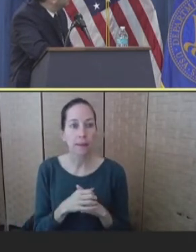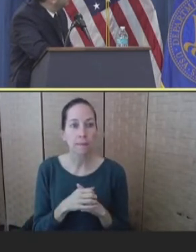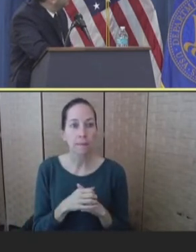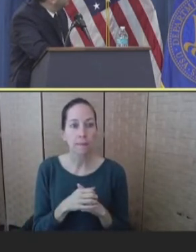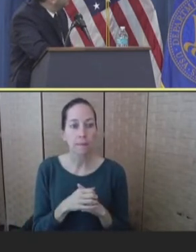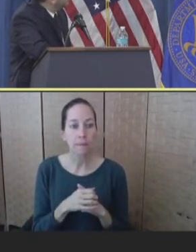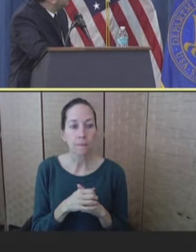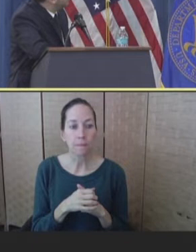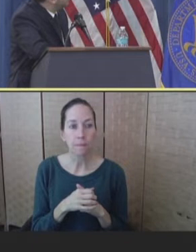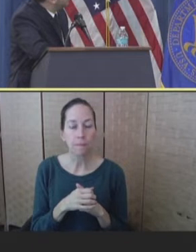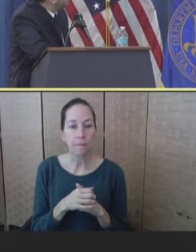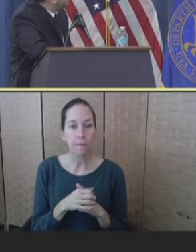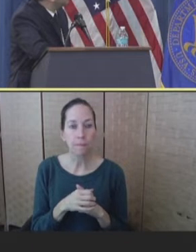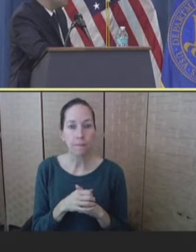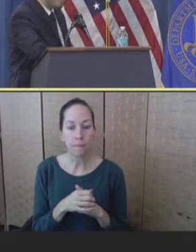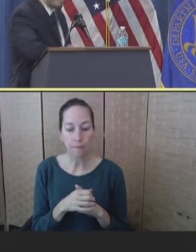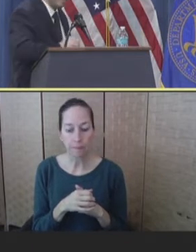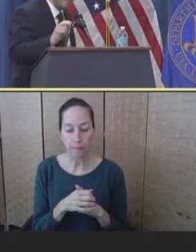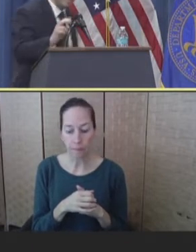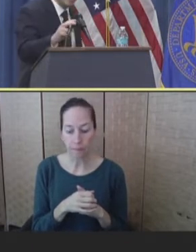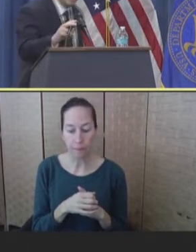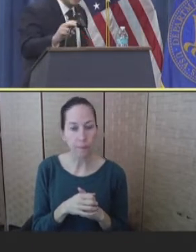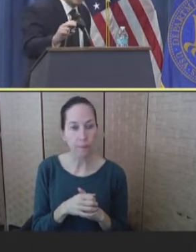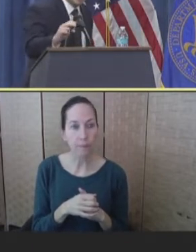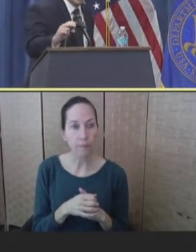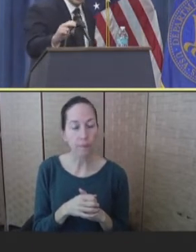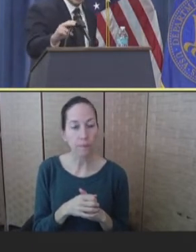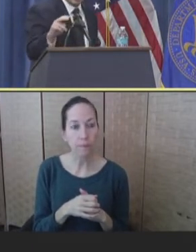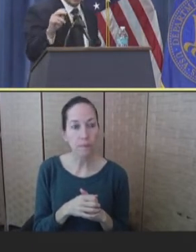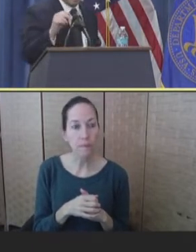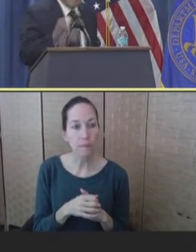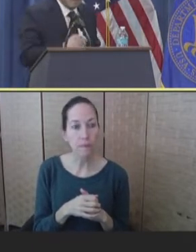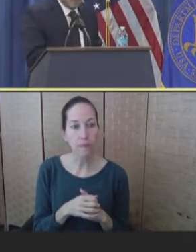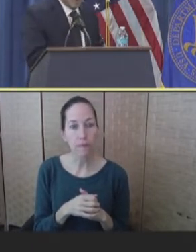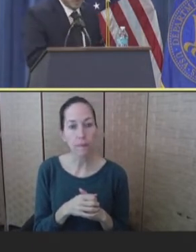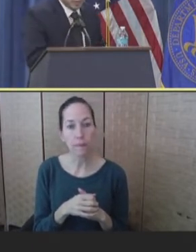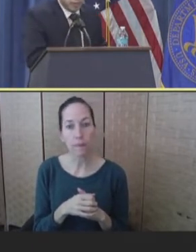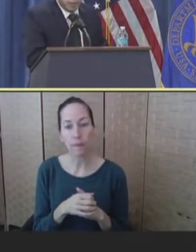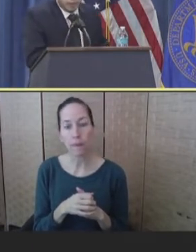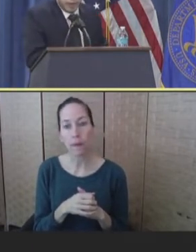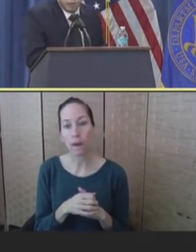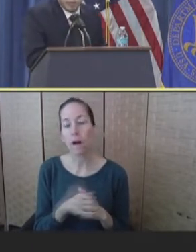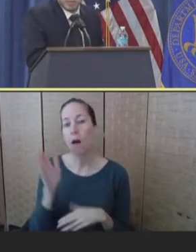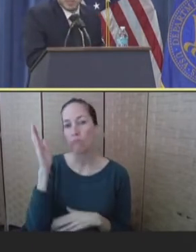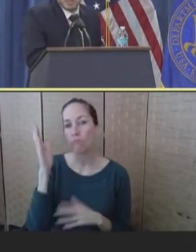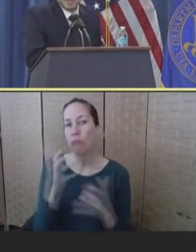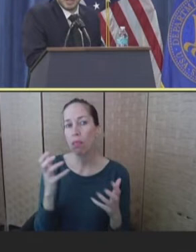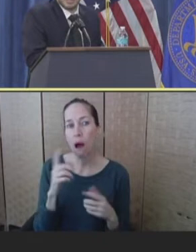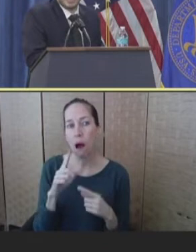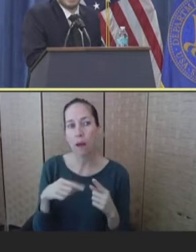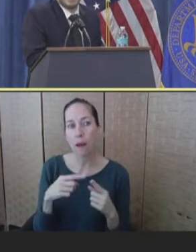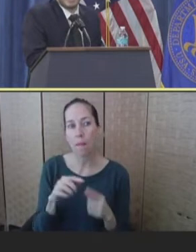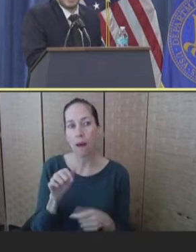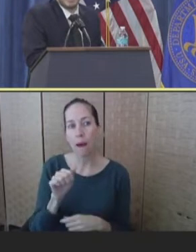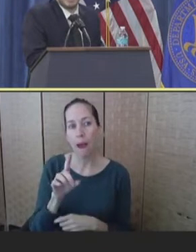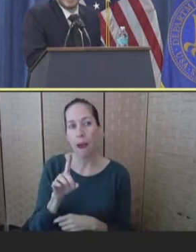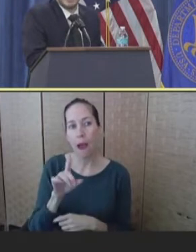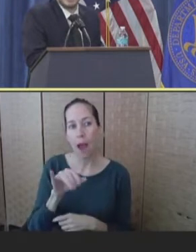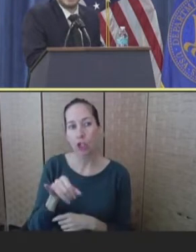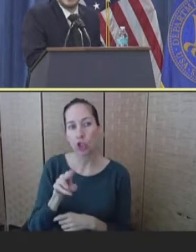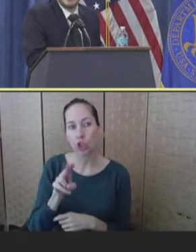So, we've spoken a lot today about adjuvants, conjugation, various types of vaccines.